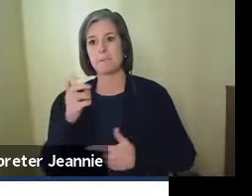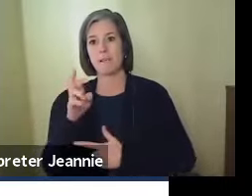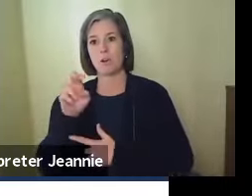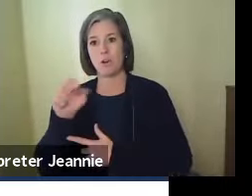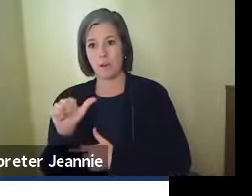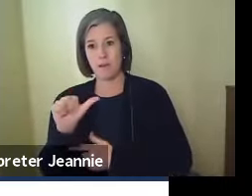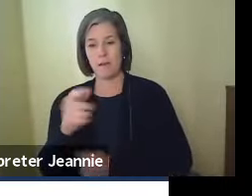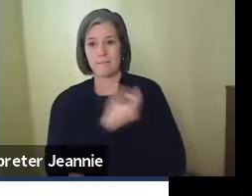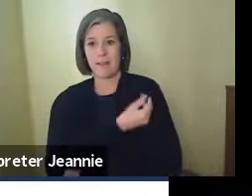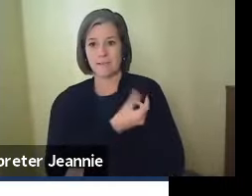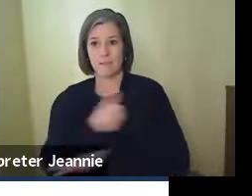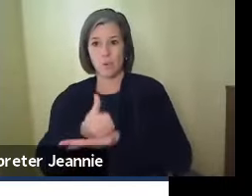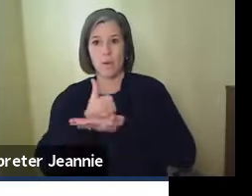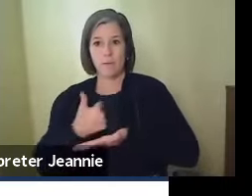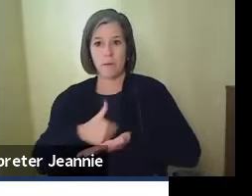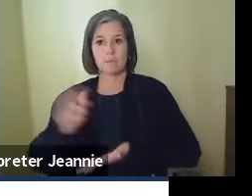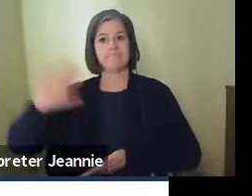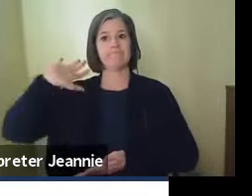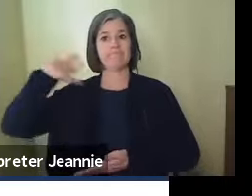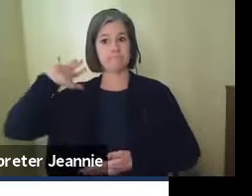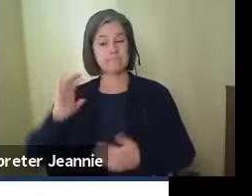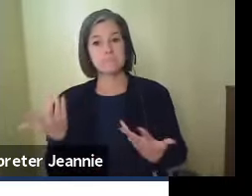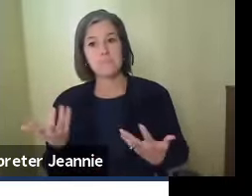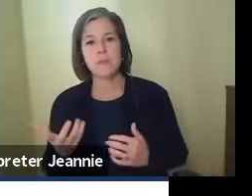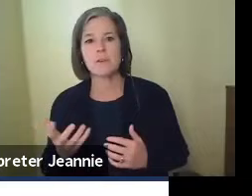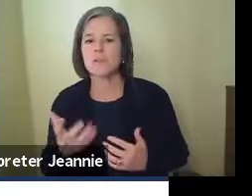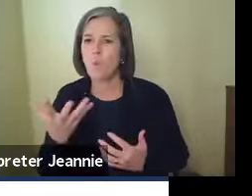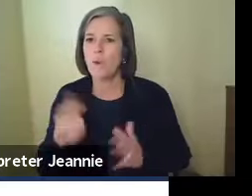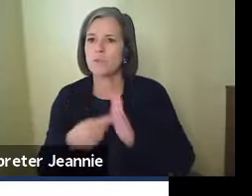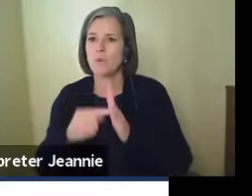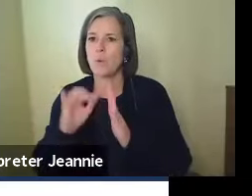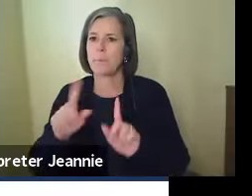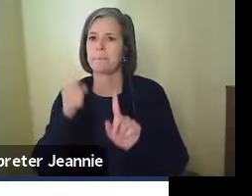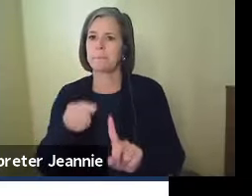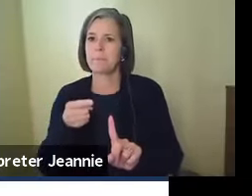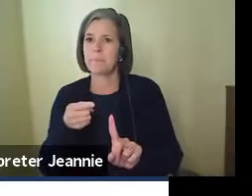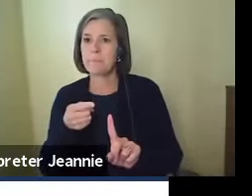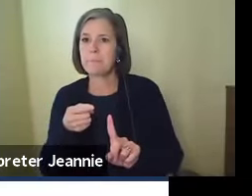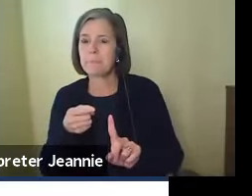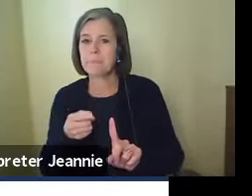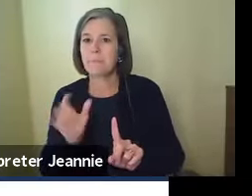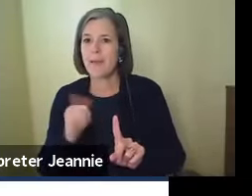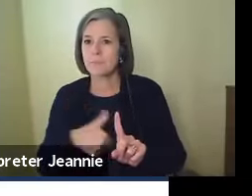I want to make that one point as we go further into this I want to make